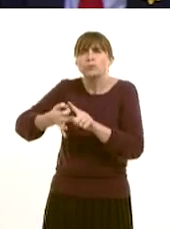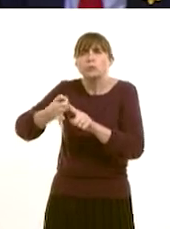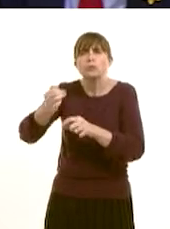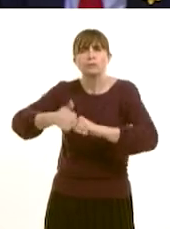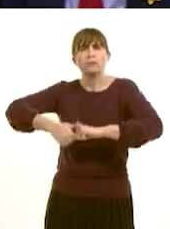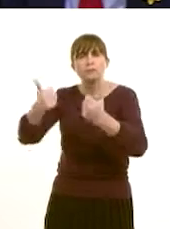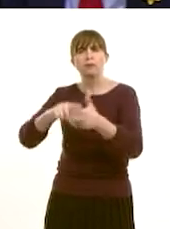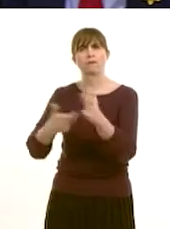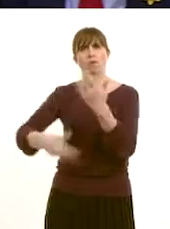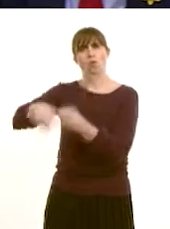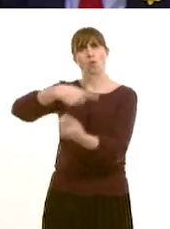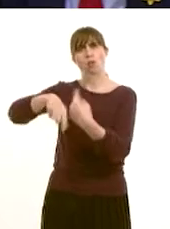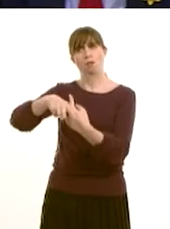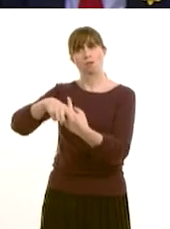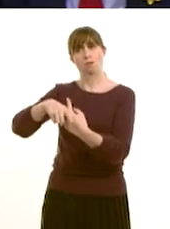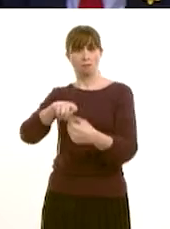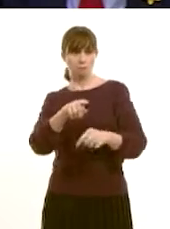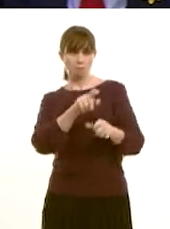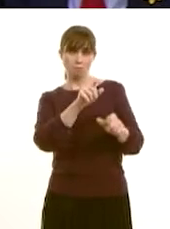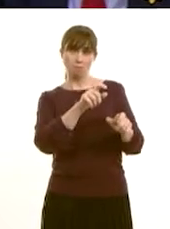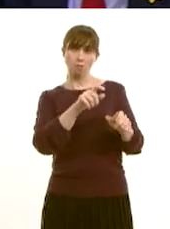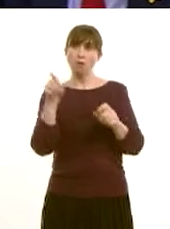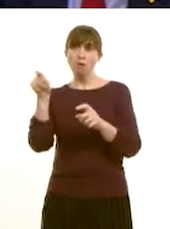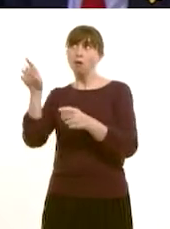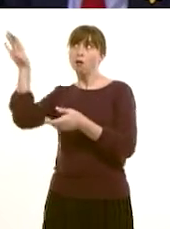What impact will you expect for patients in Wales, and what fresh and new ideas do you